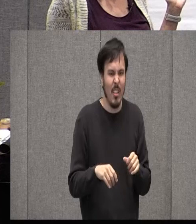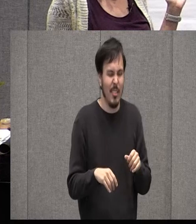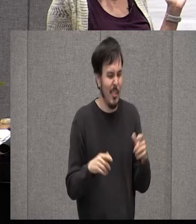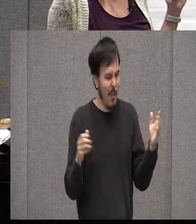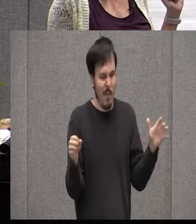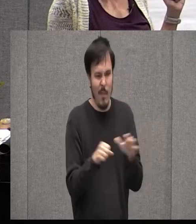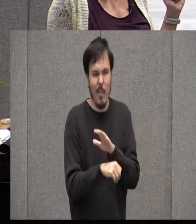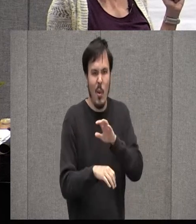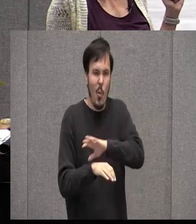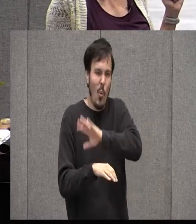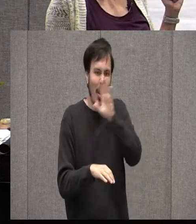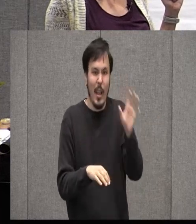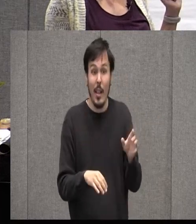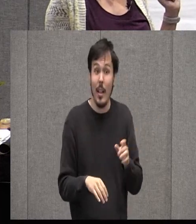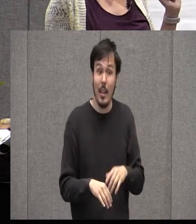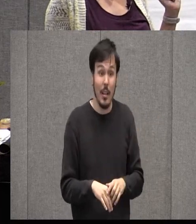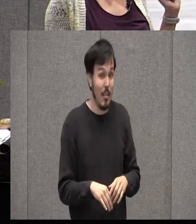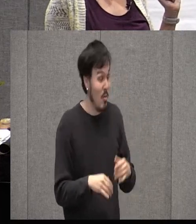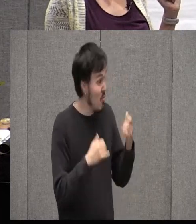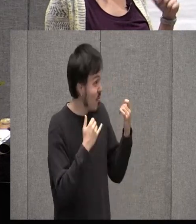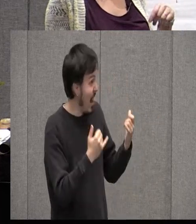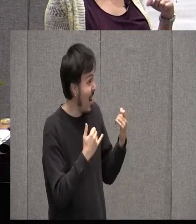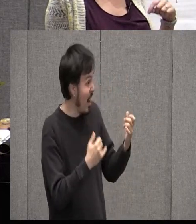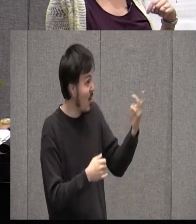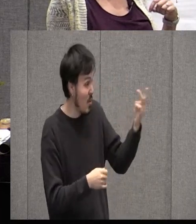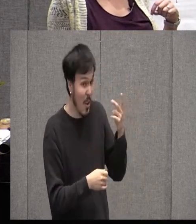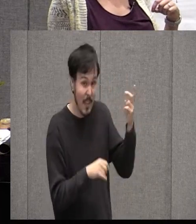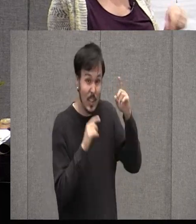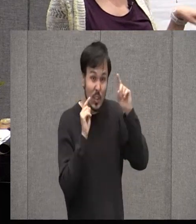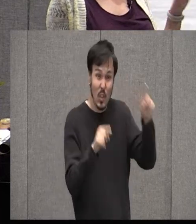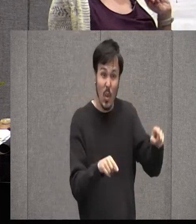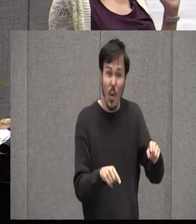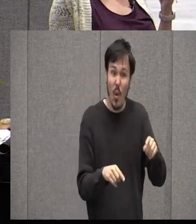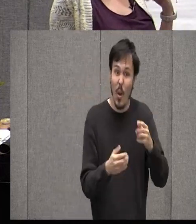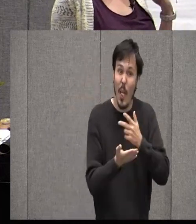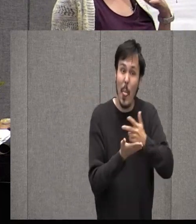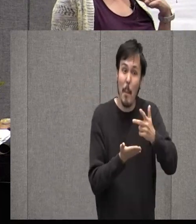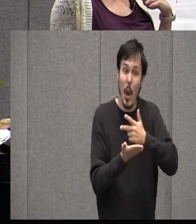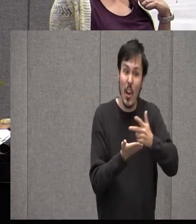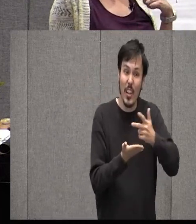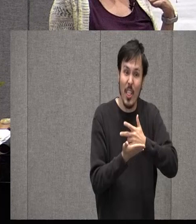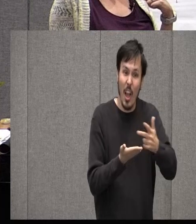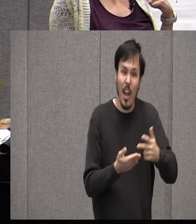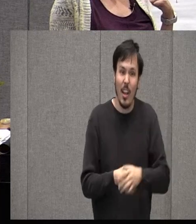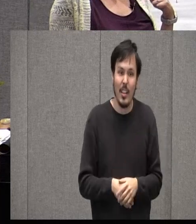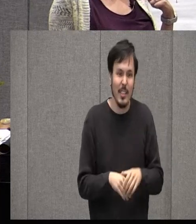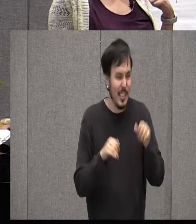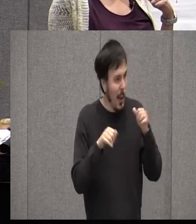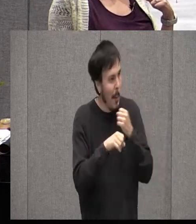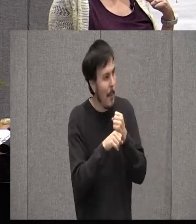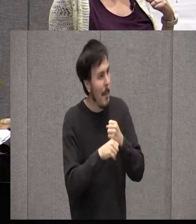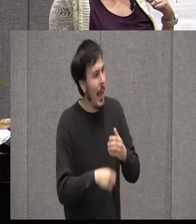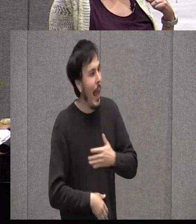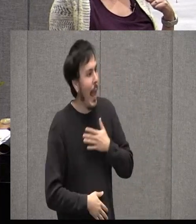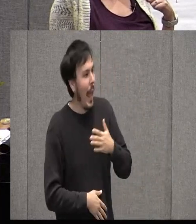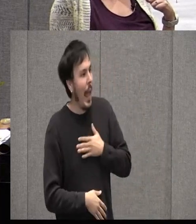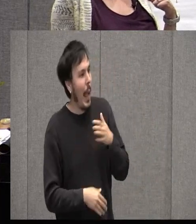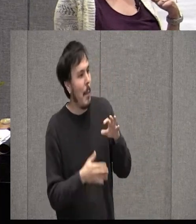We could go right out in the parking lot right now and go paint, that'd be good. We could make happy little messages for everybody to read. We might need to ask permission first though.